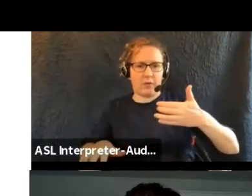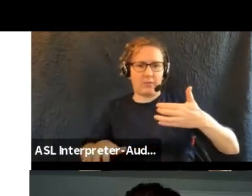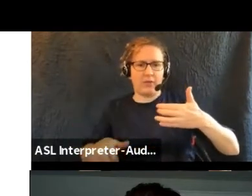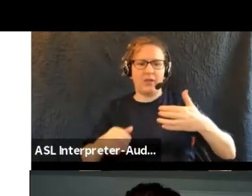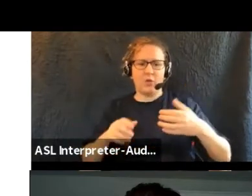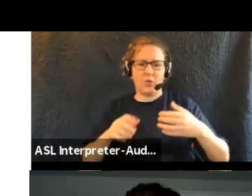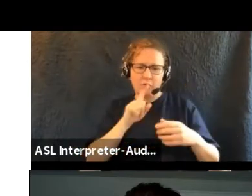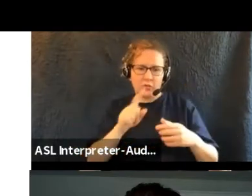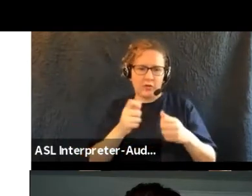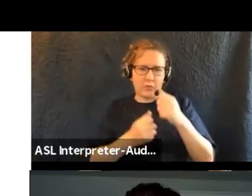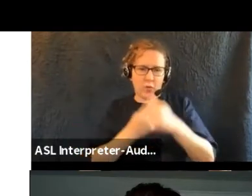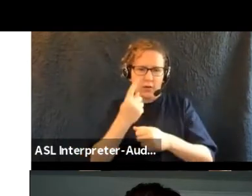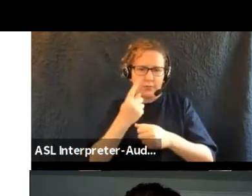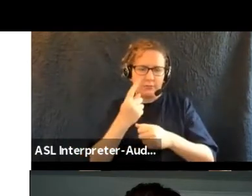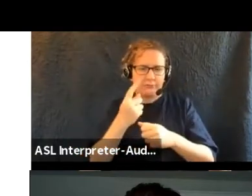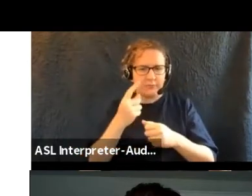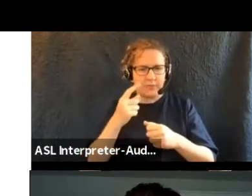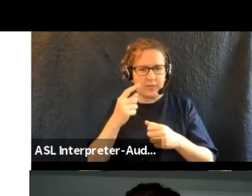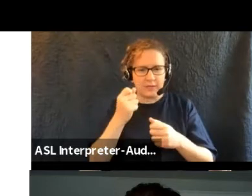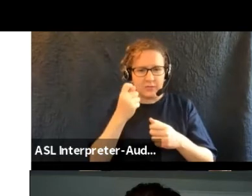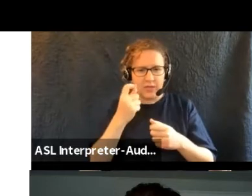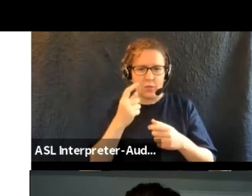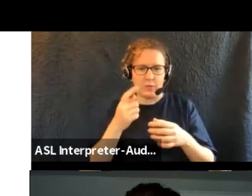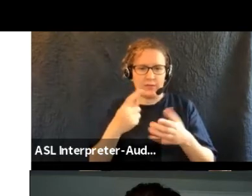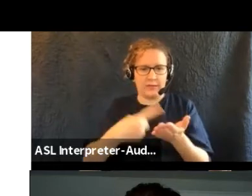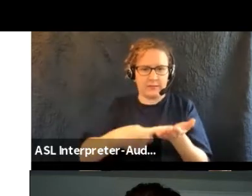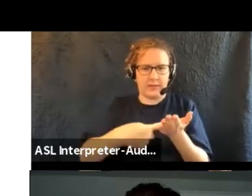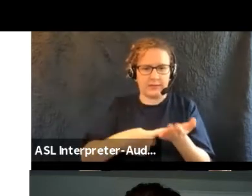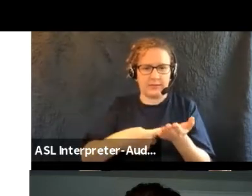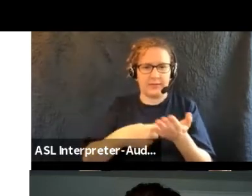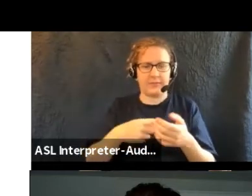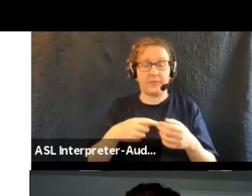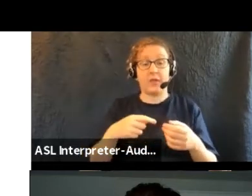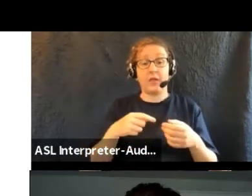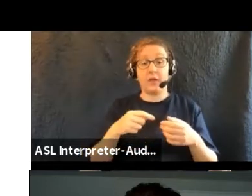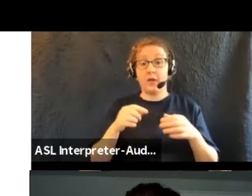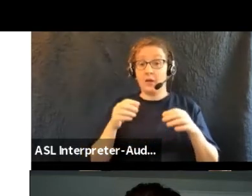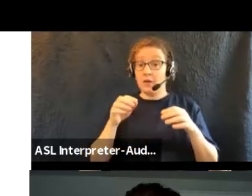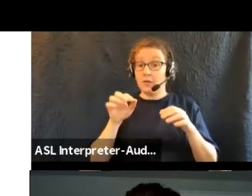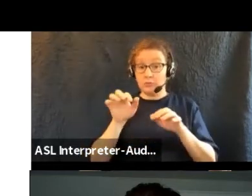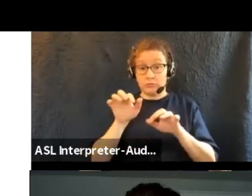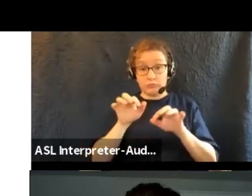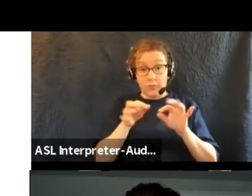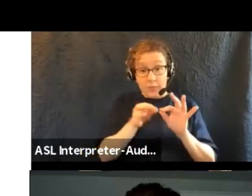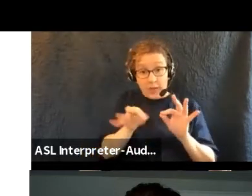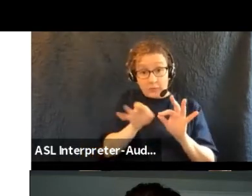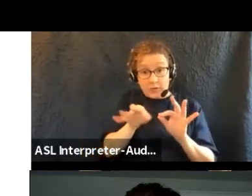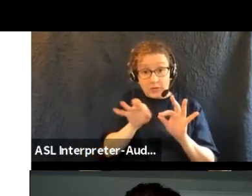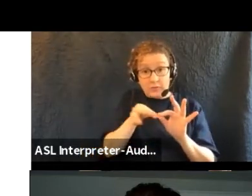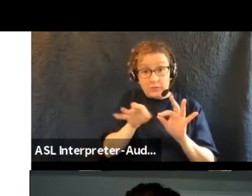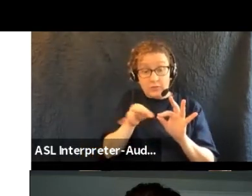In terms of captioning, you can, there are a lot of different ways to do this.